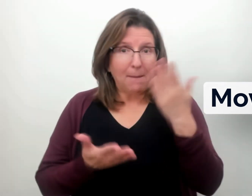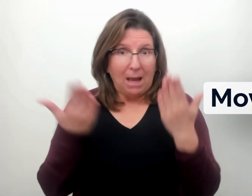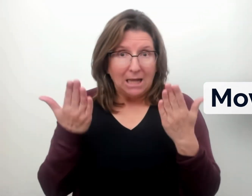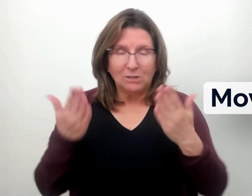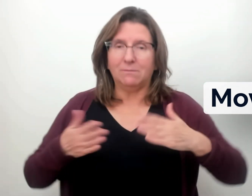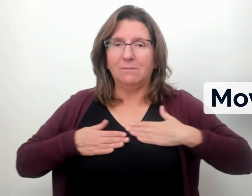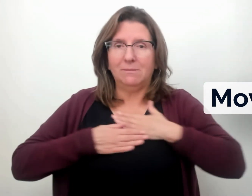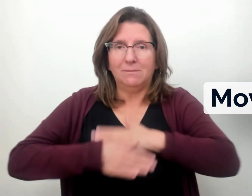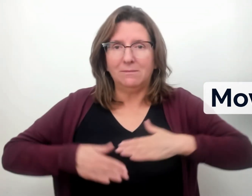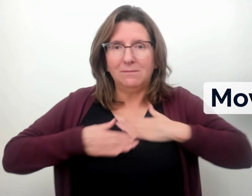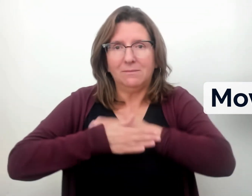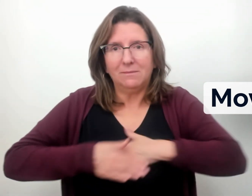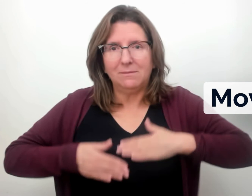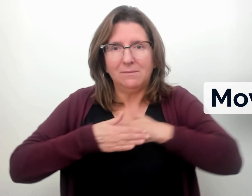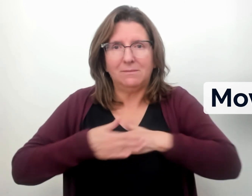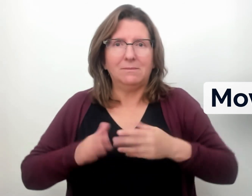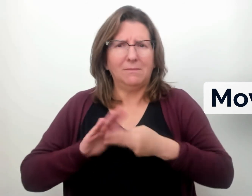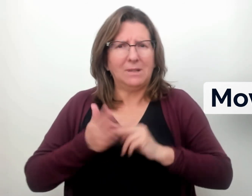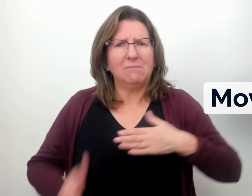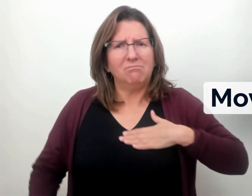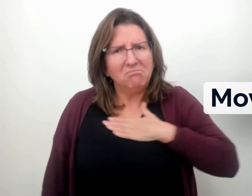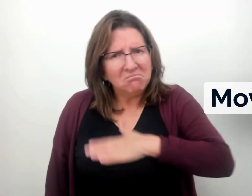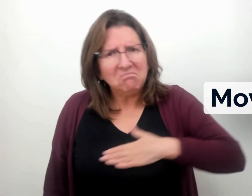Still with the same handshape, and I can use two hands or one hand . . .